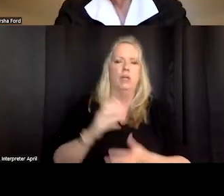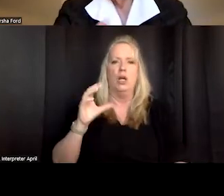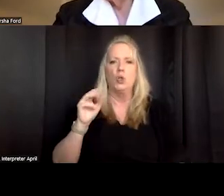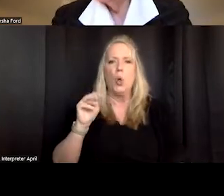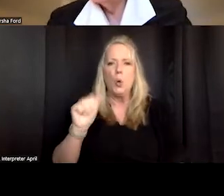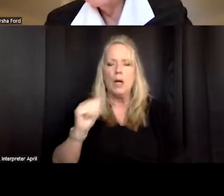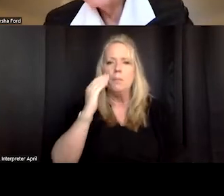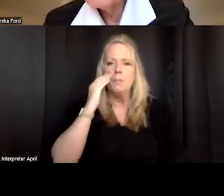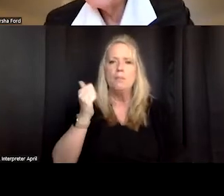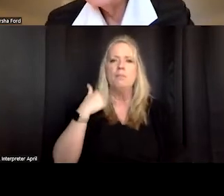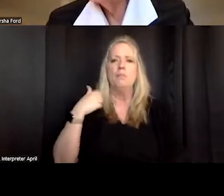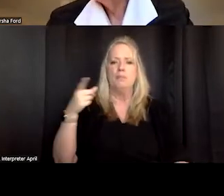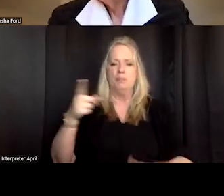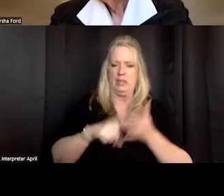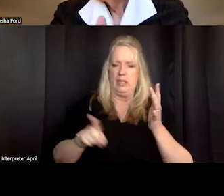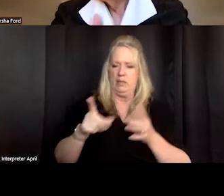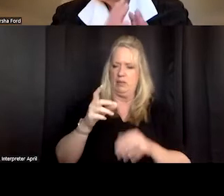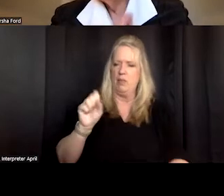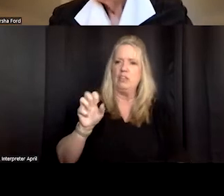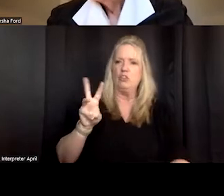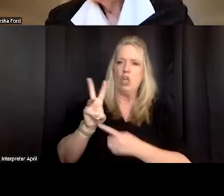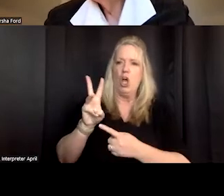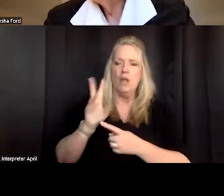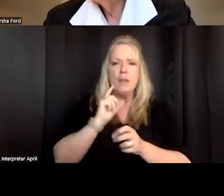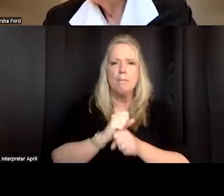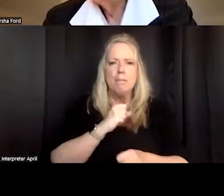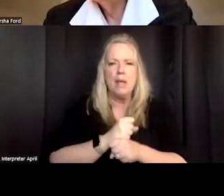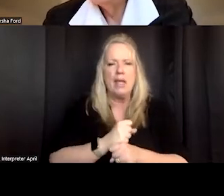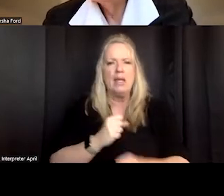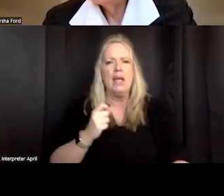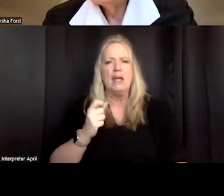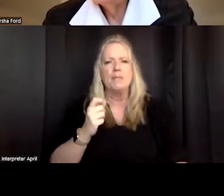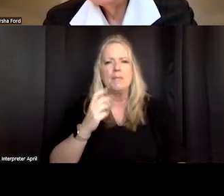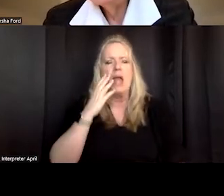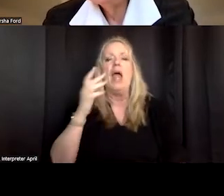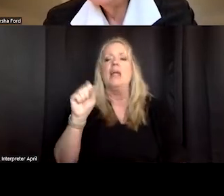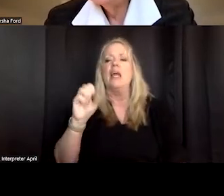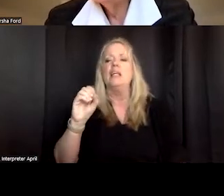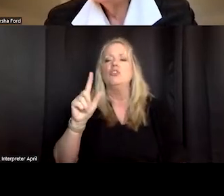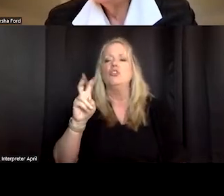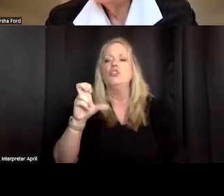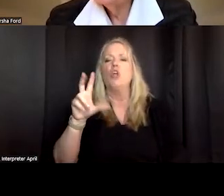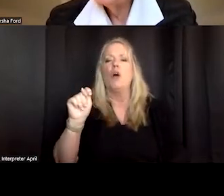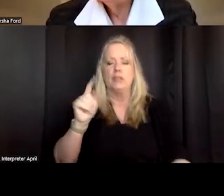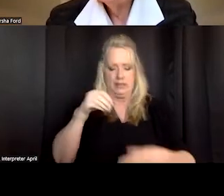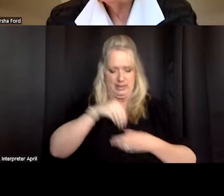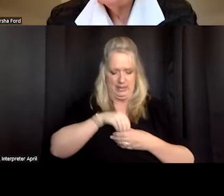USED TO MANUFACTURE THESE DOTS, HAD A, A SOLVENT IN IT THAT IN THE BODY WAS CONVERTED TO GHB,